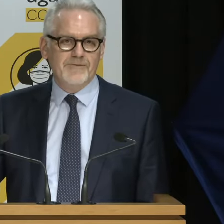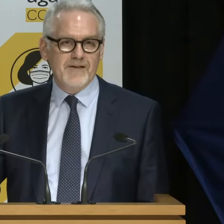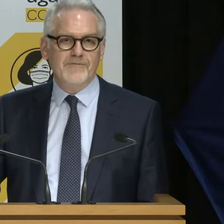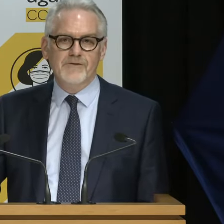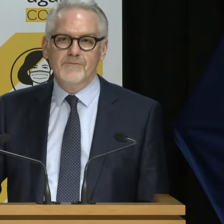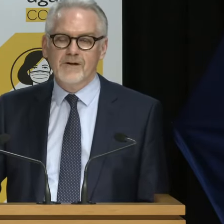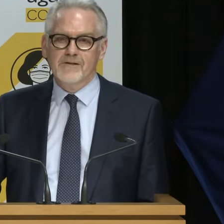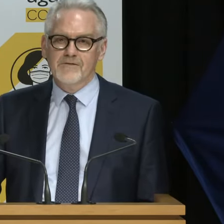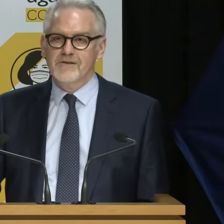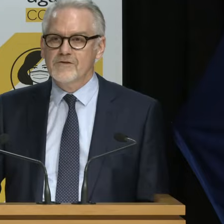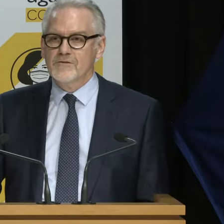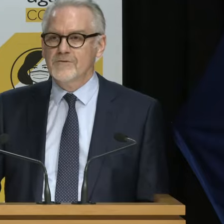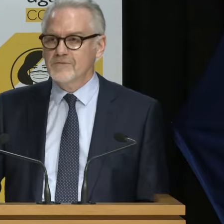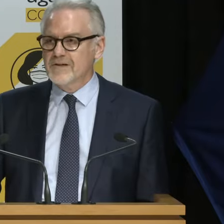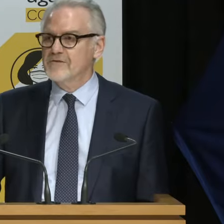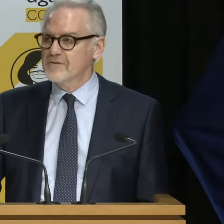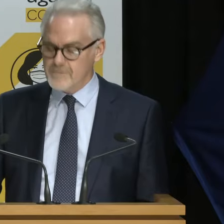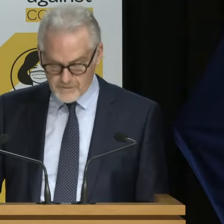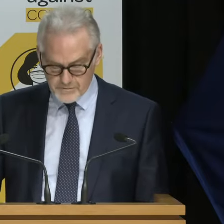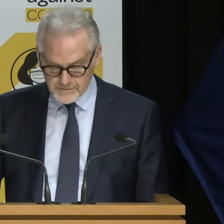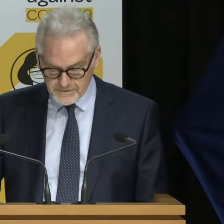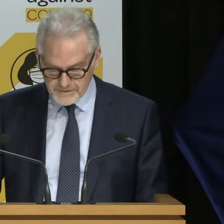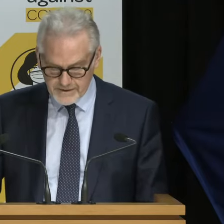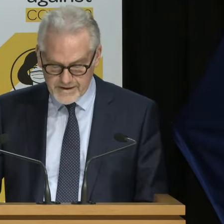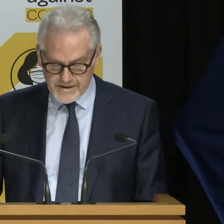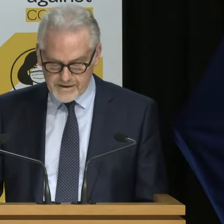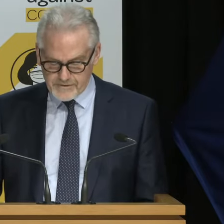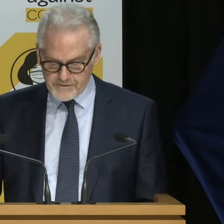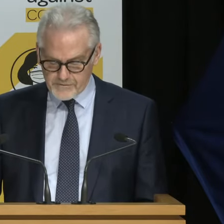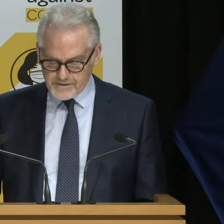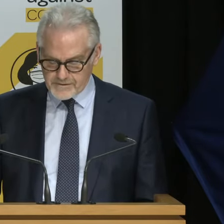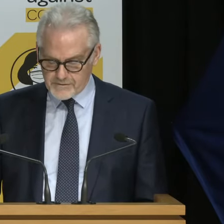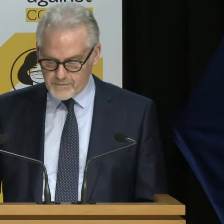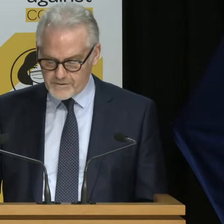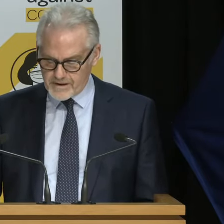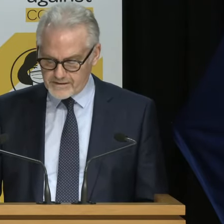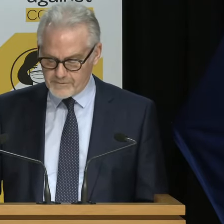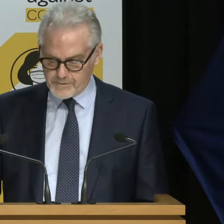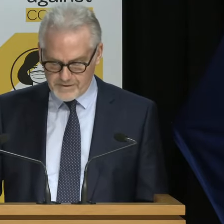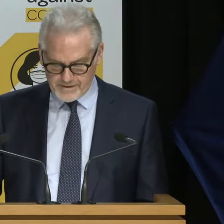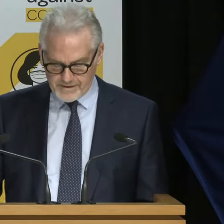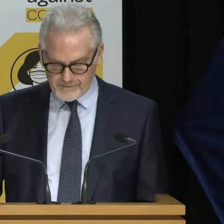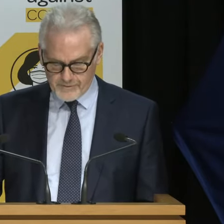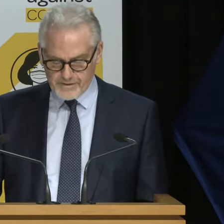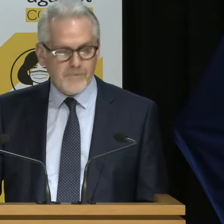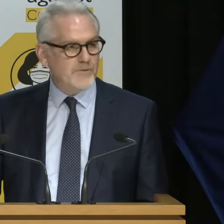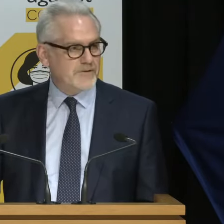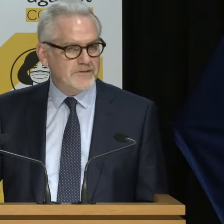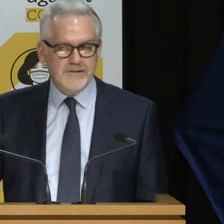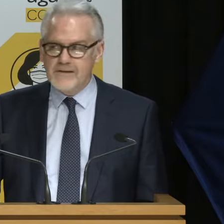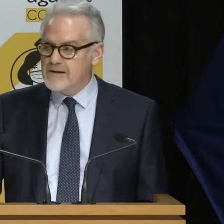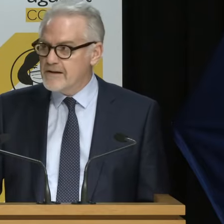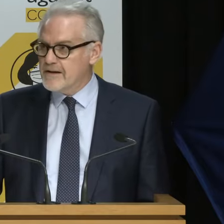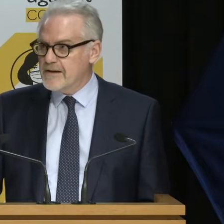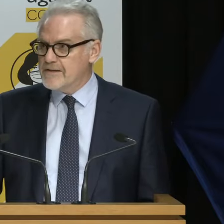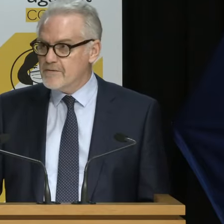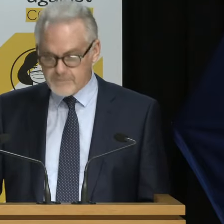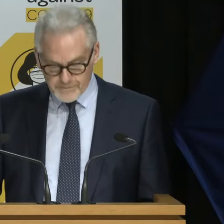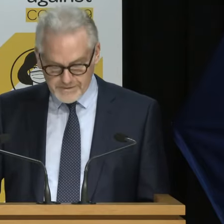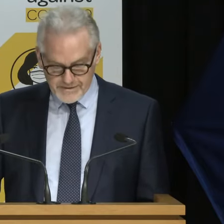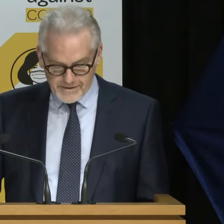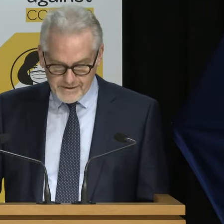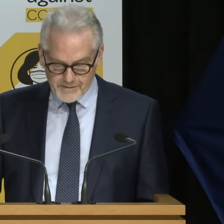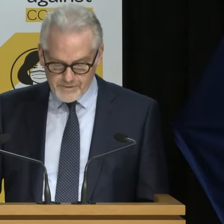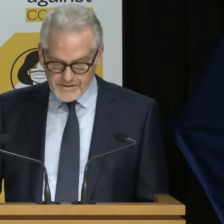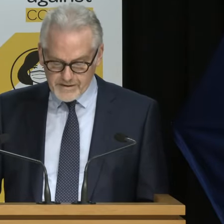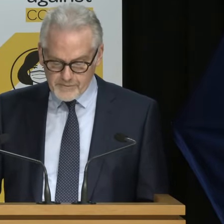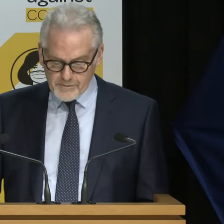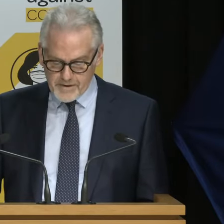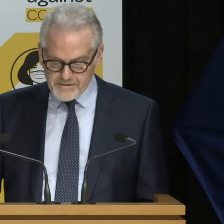workforce.